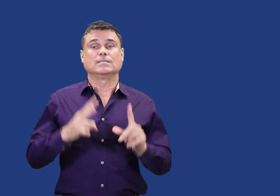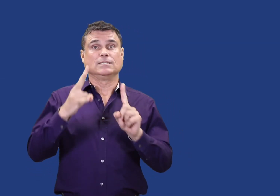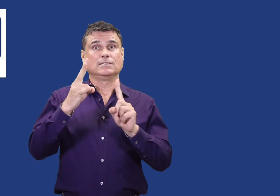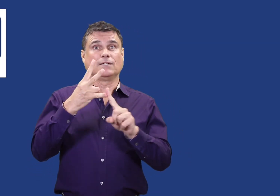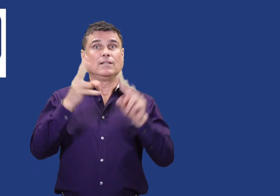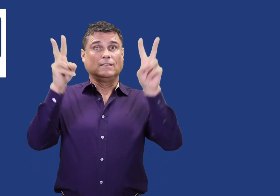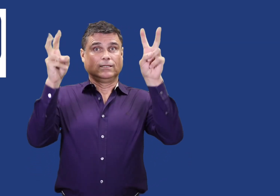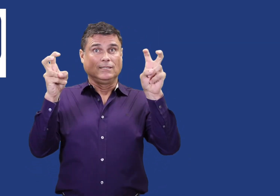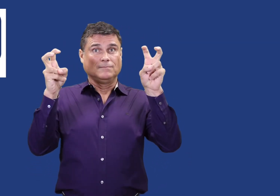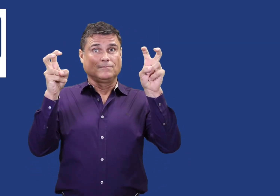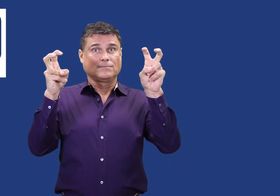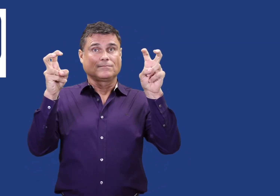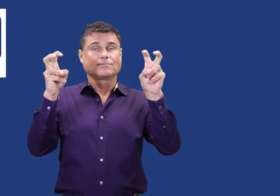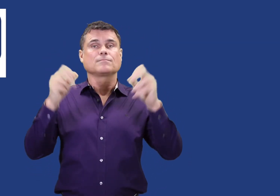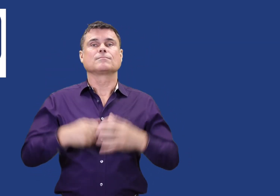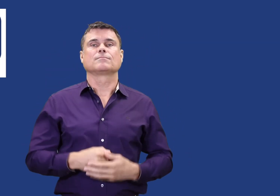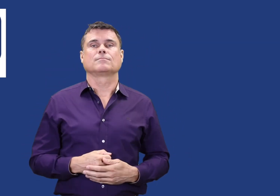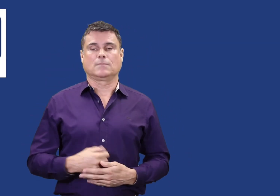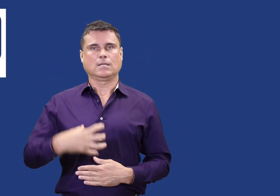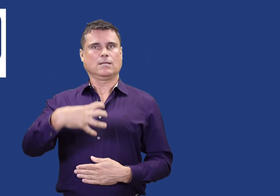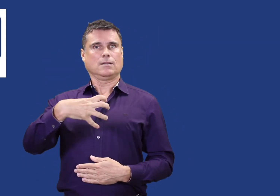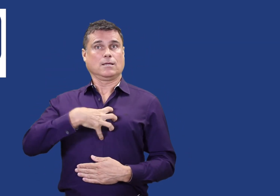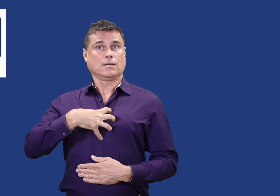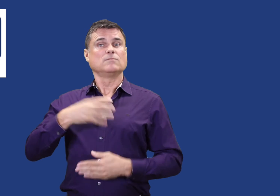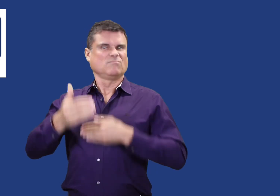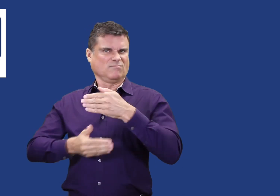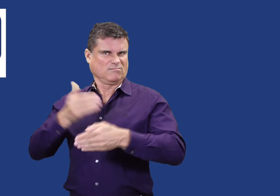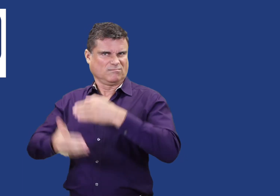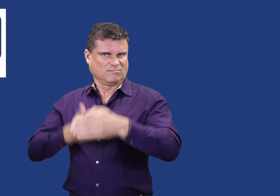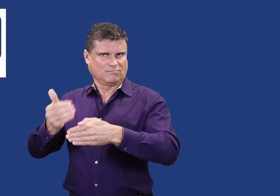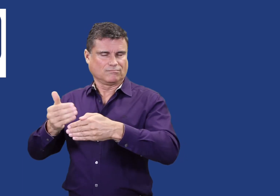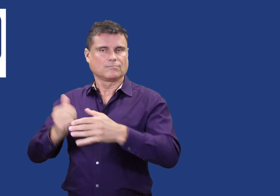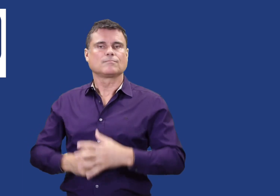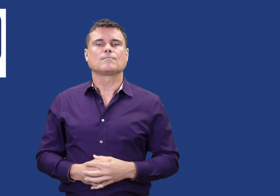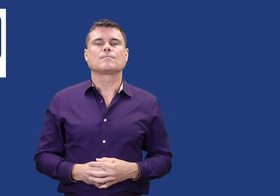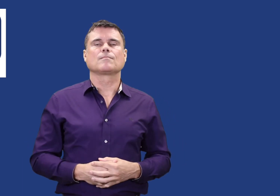7. COMPLAINTS PROCESS